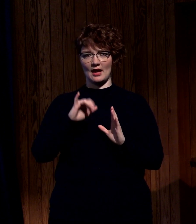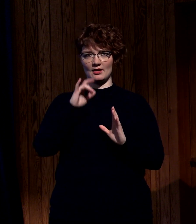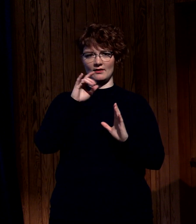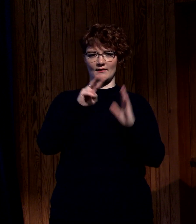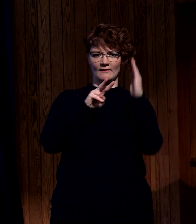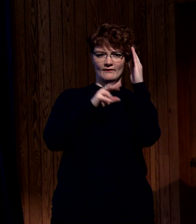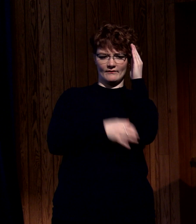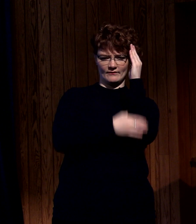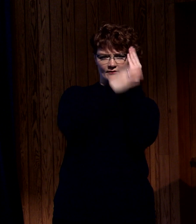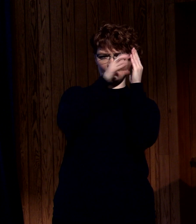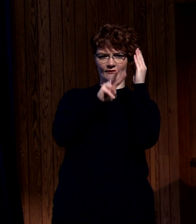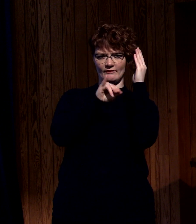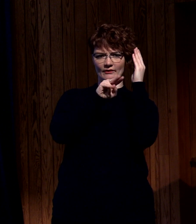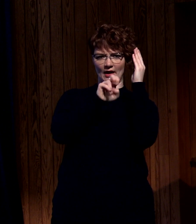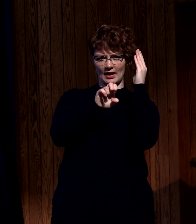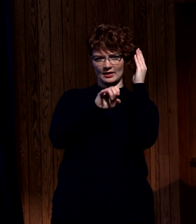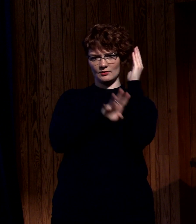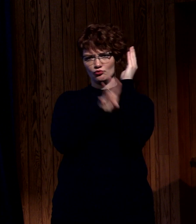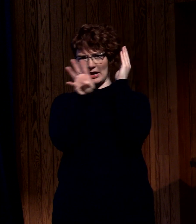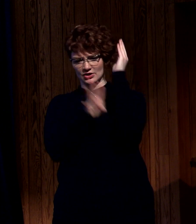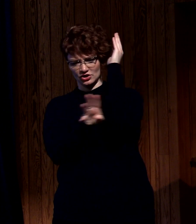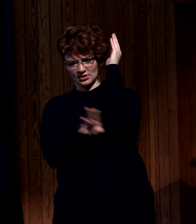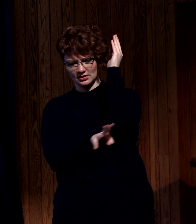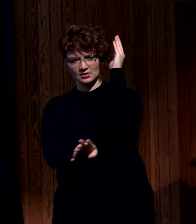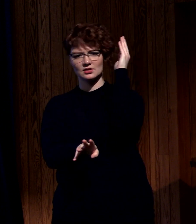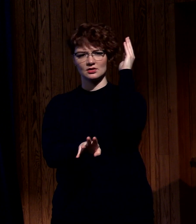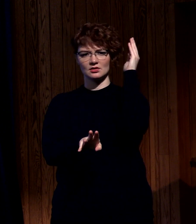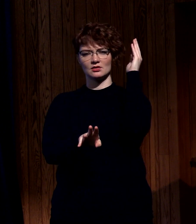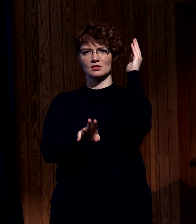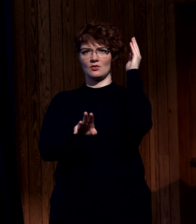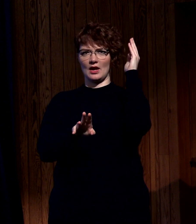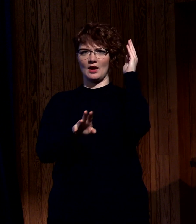branches into its logical conclusion. For a vine to bear